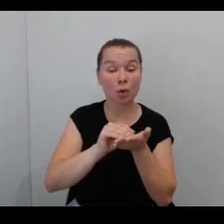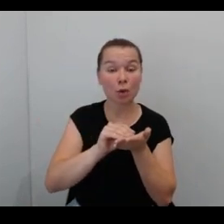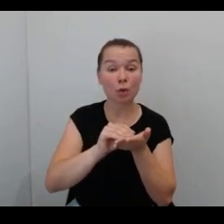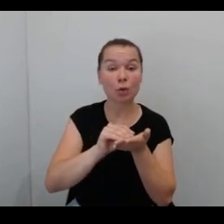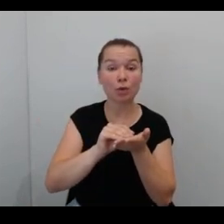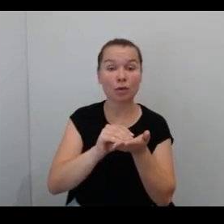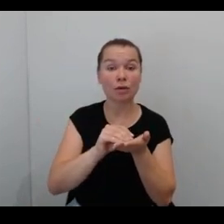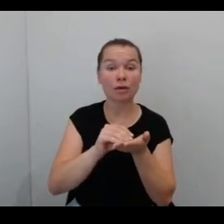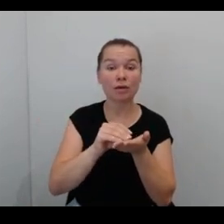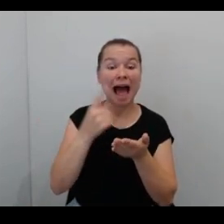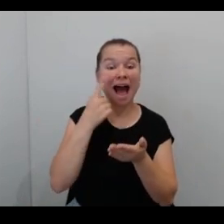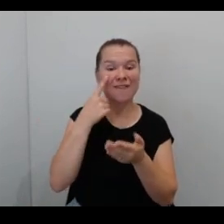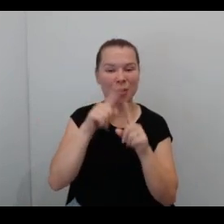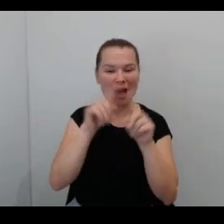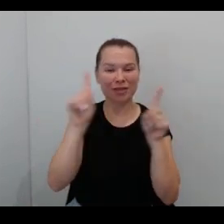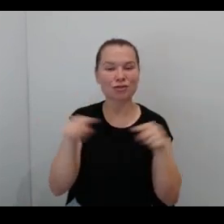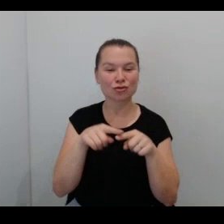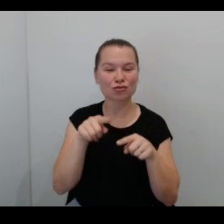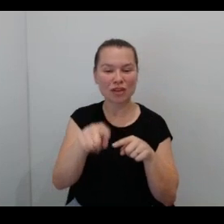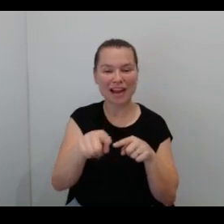you can raise during those types of disputes.